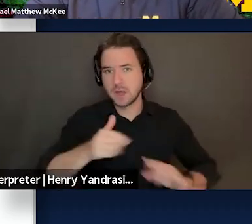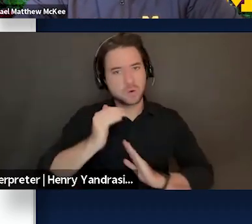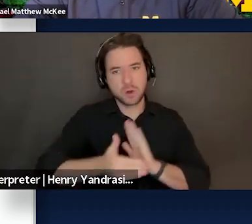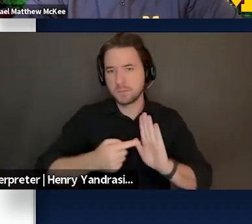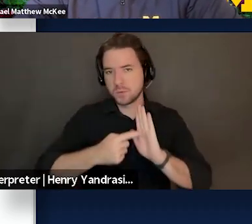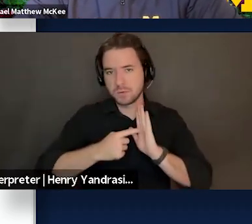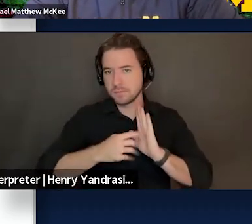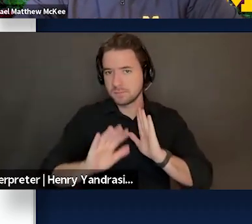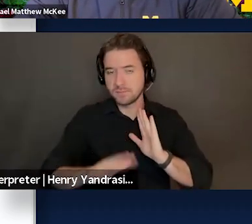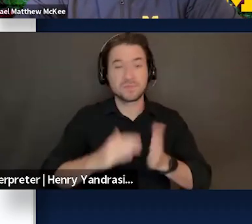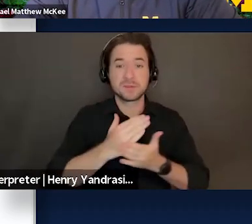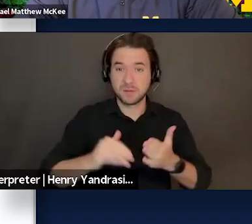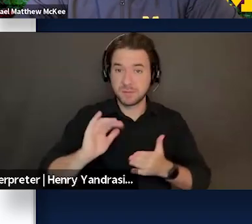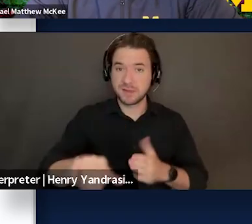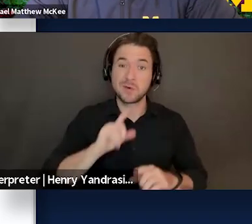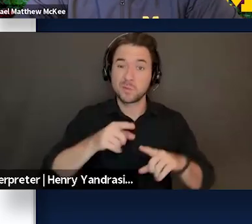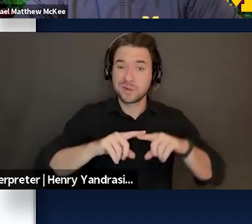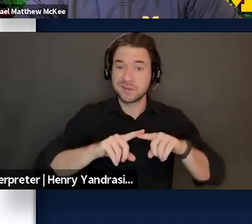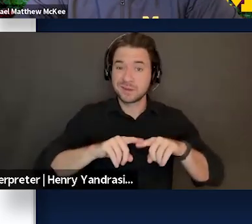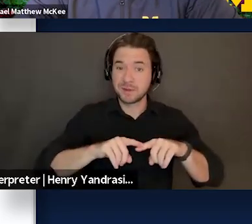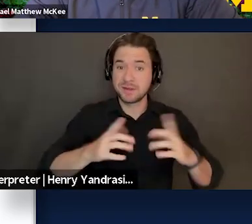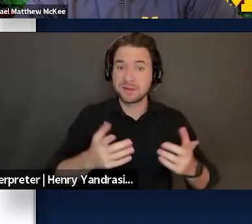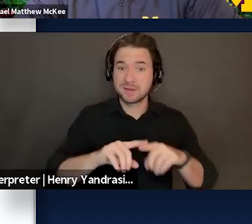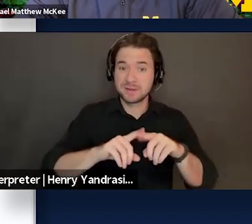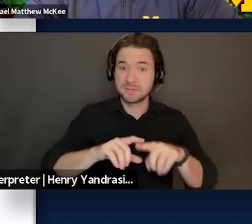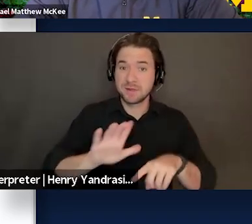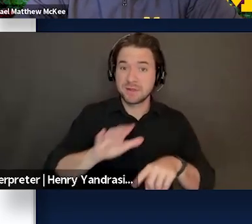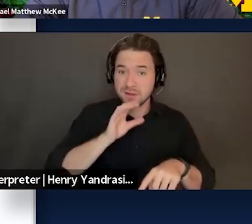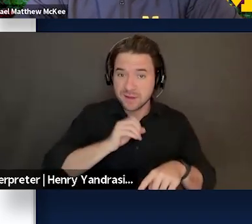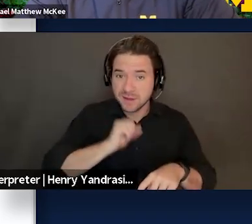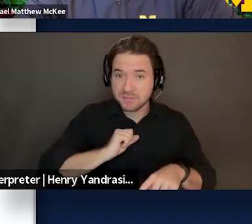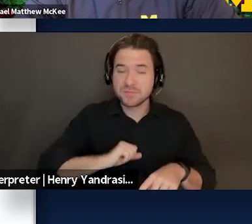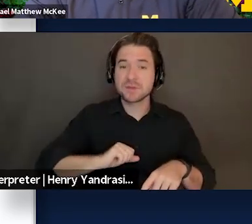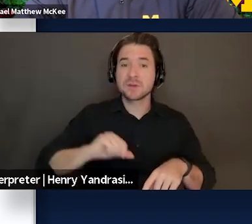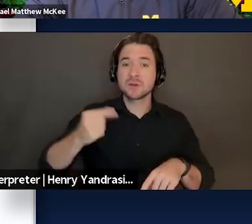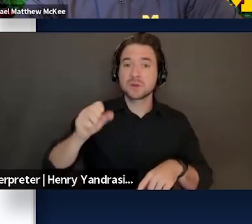Something that really, it just depends on, uh, their age, their gender.